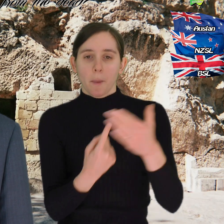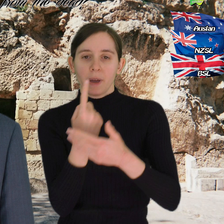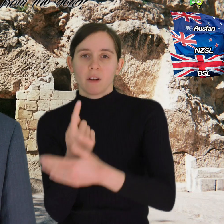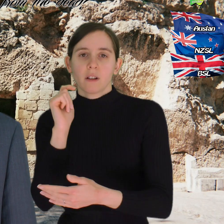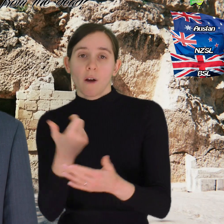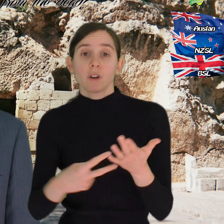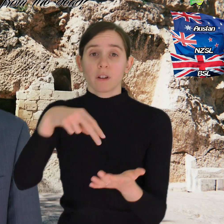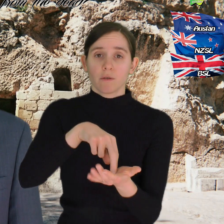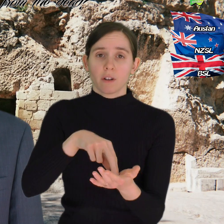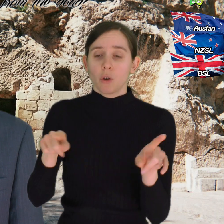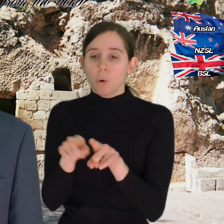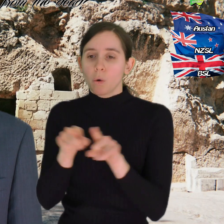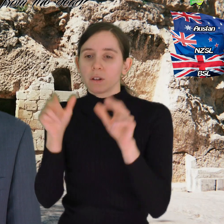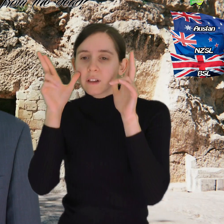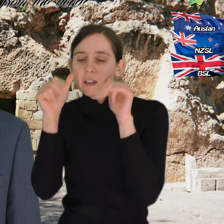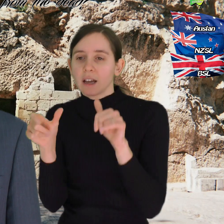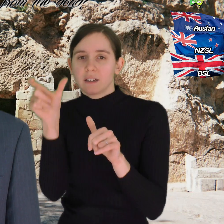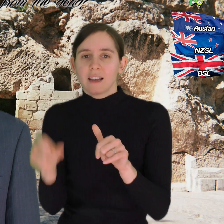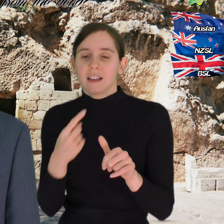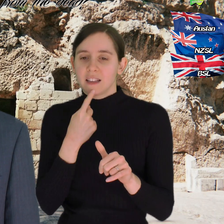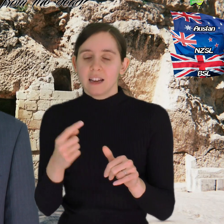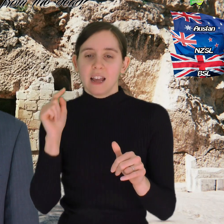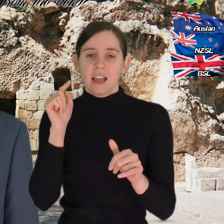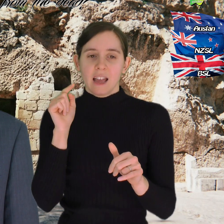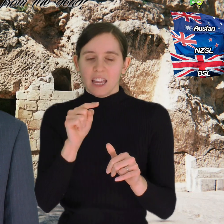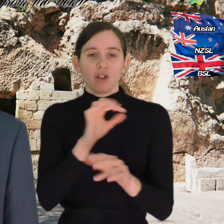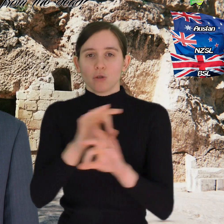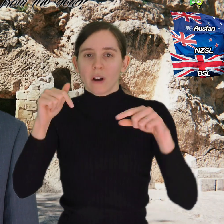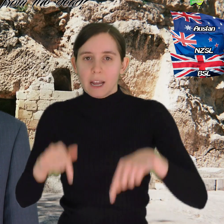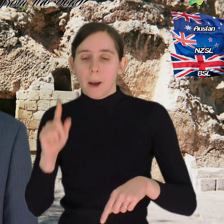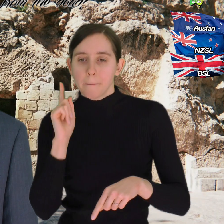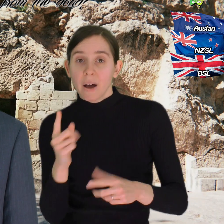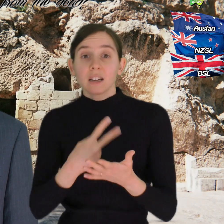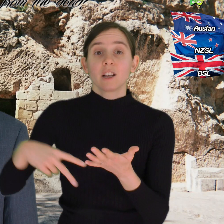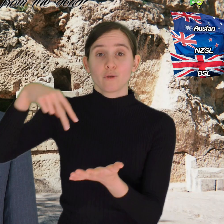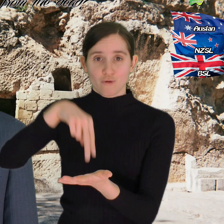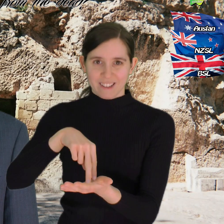Also, the caretaker said, "He is not here, but is risen!"